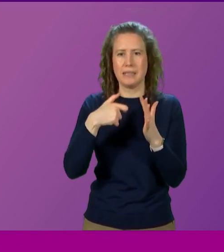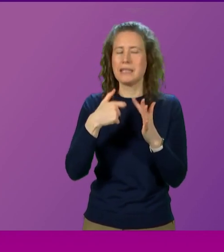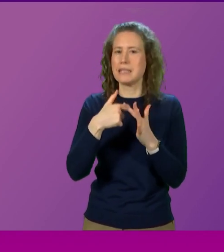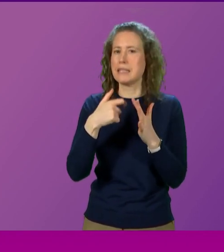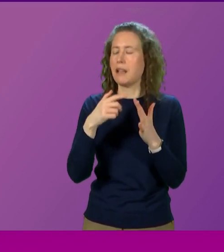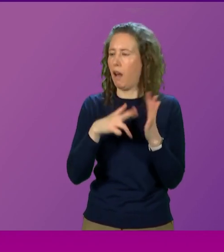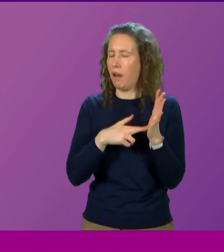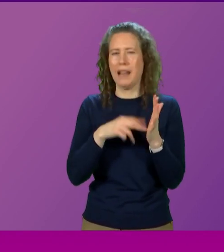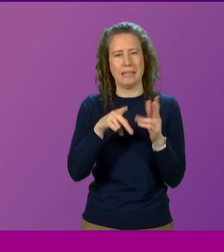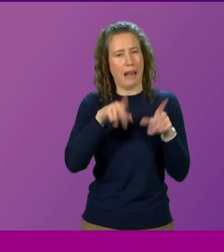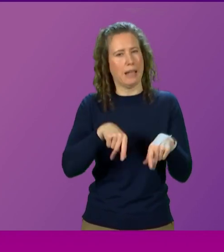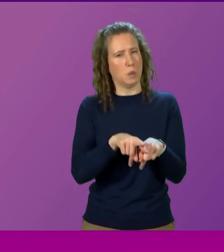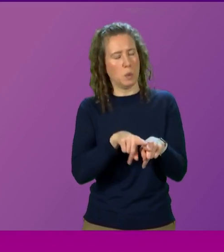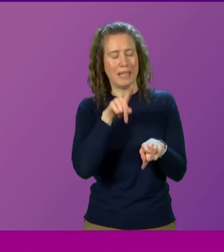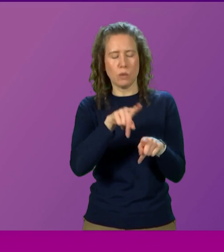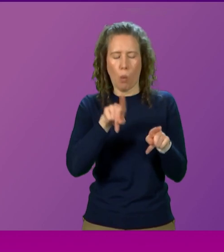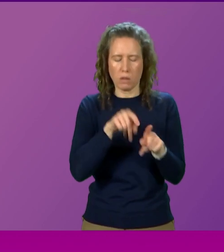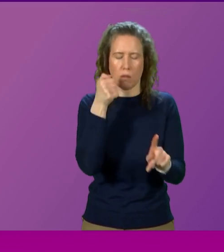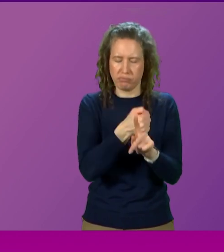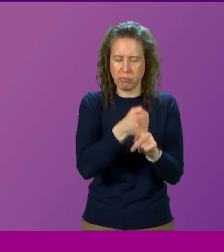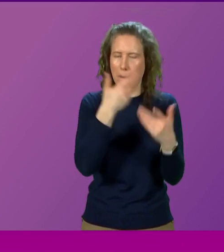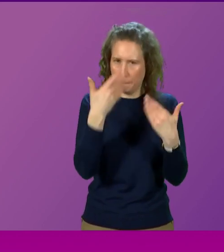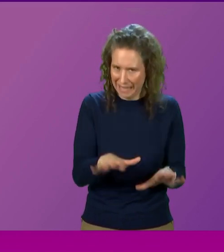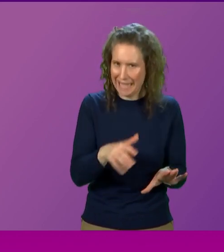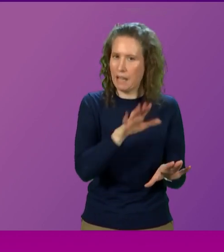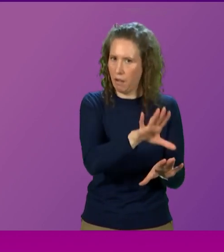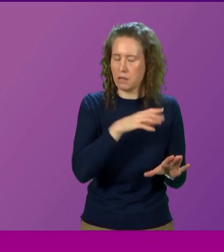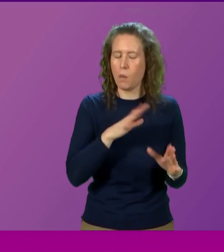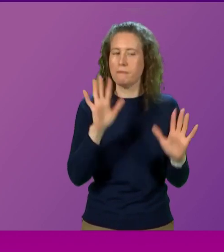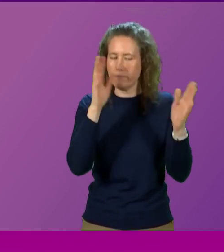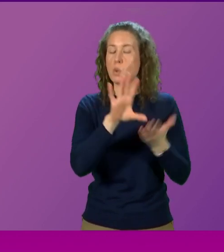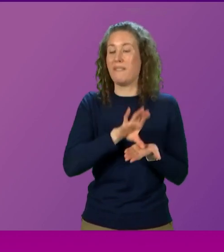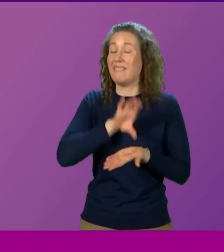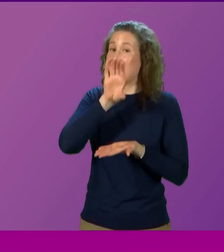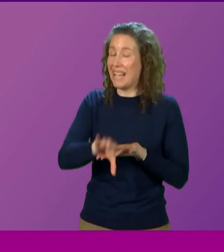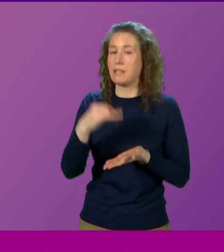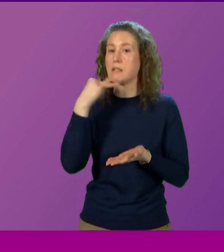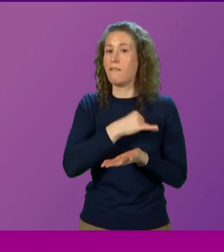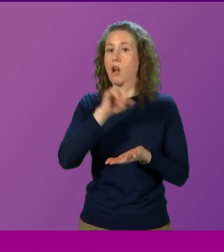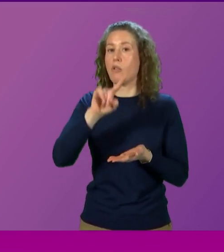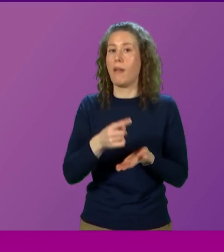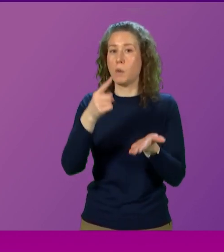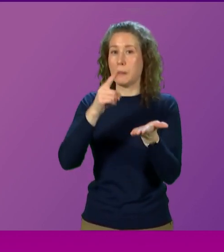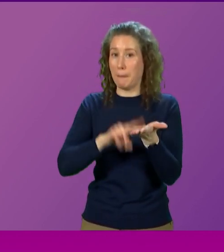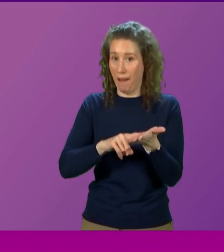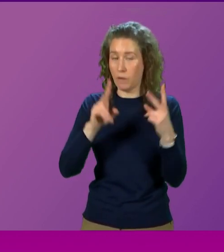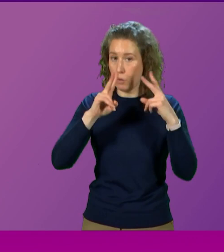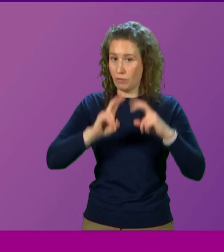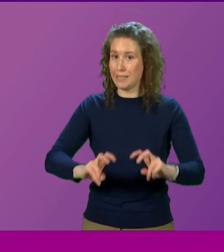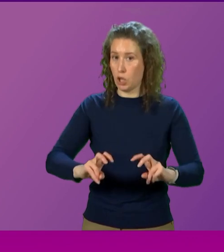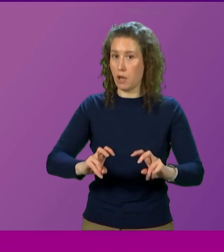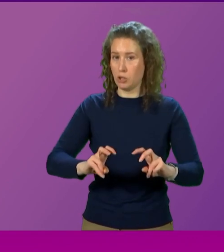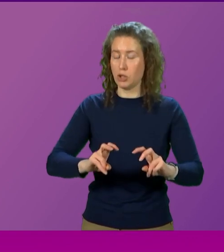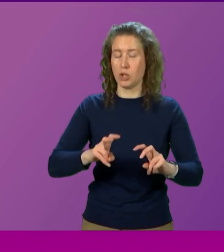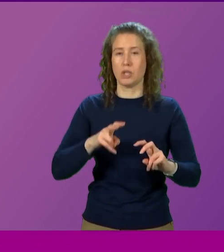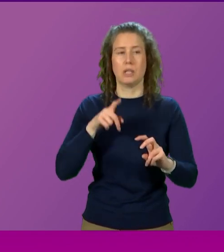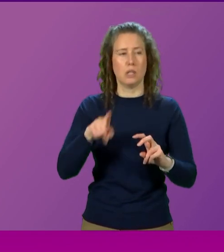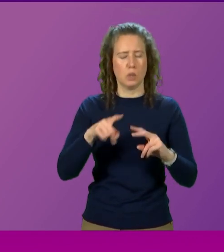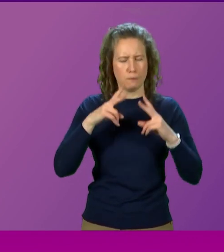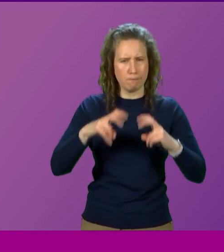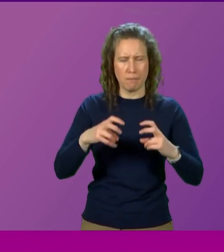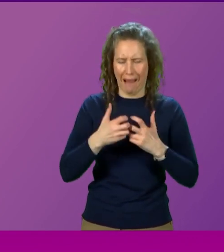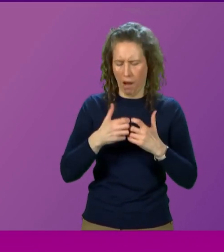We have invested around £700,000 in research to look at the progression of the condition